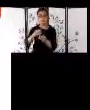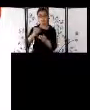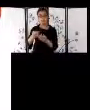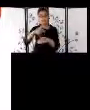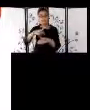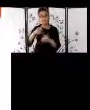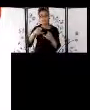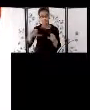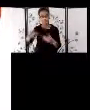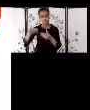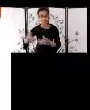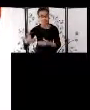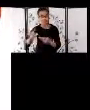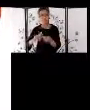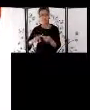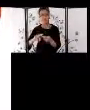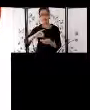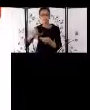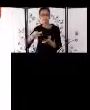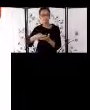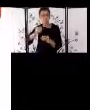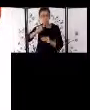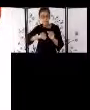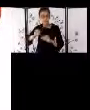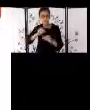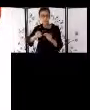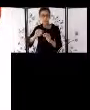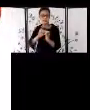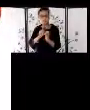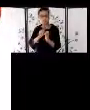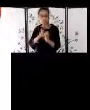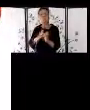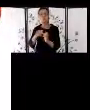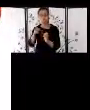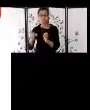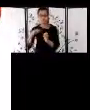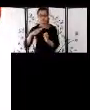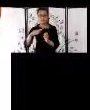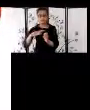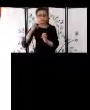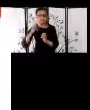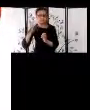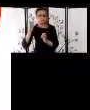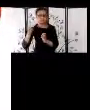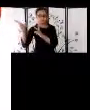template which is available for download directly within the application. There's also an area